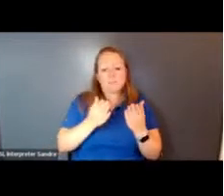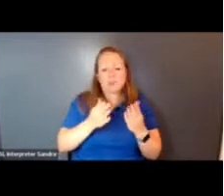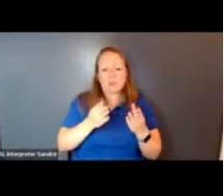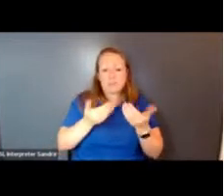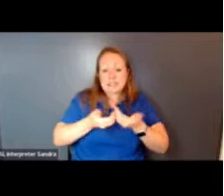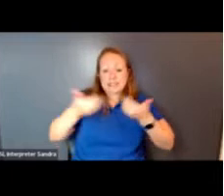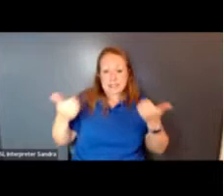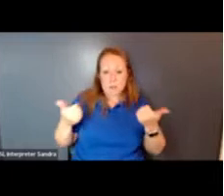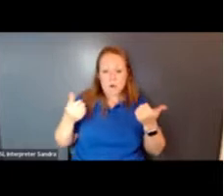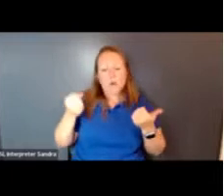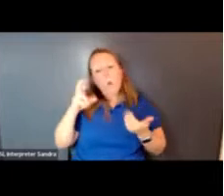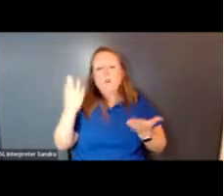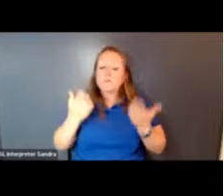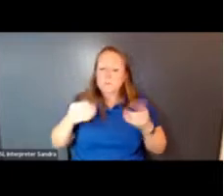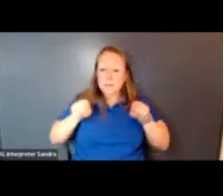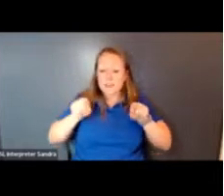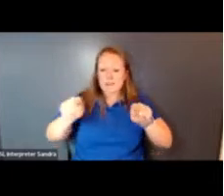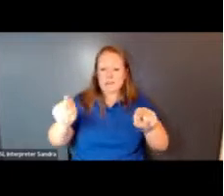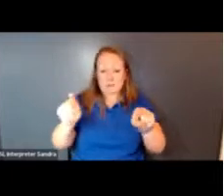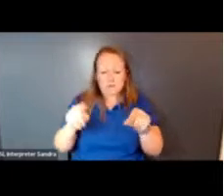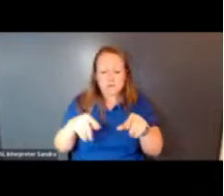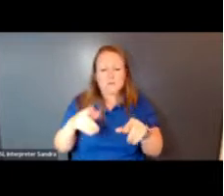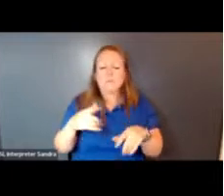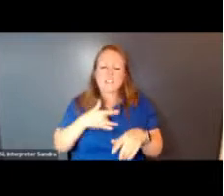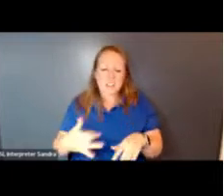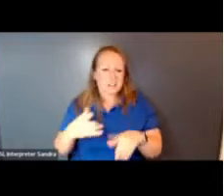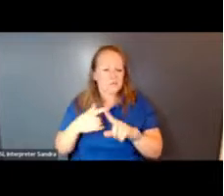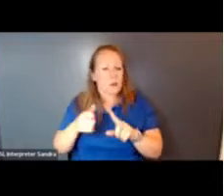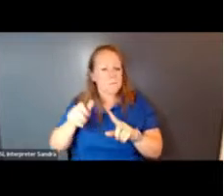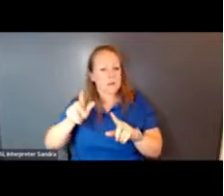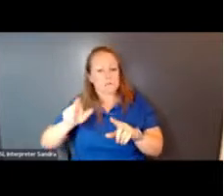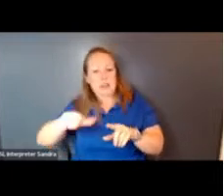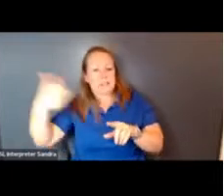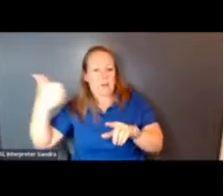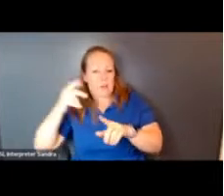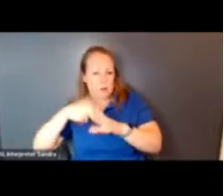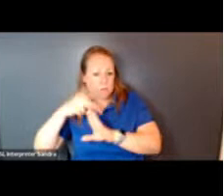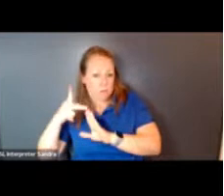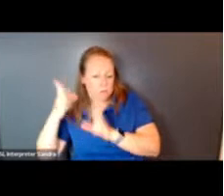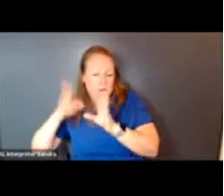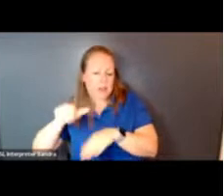separate person, the state may work with agencies that you know, maybe a Center for